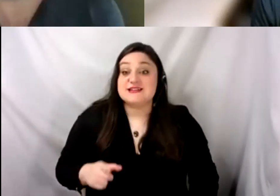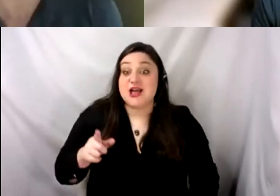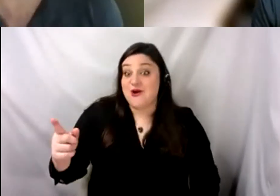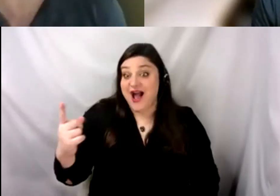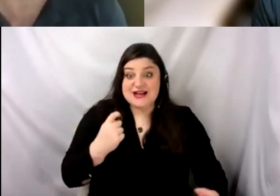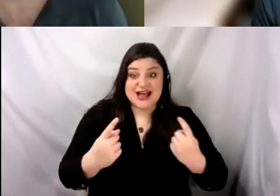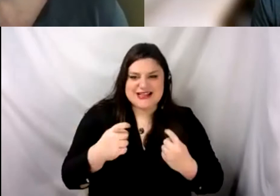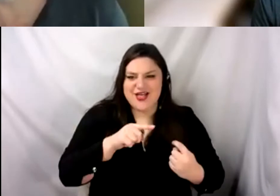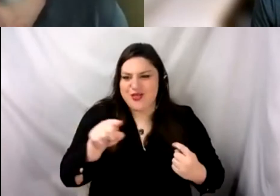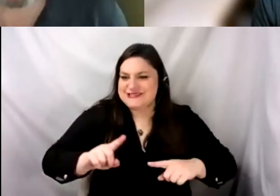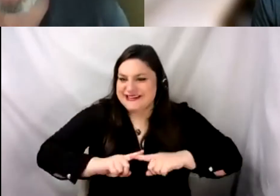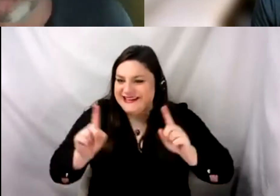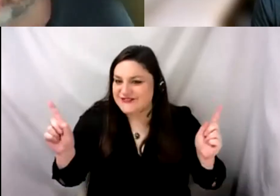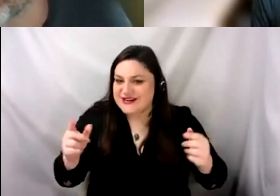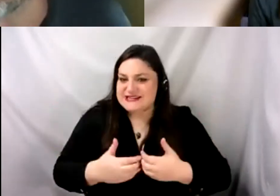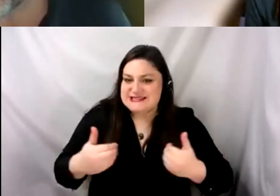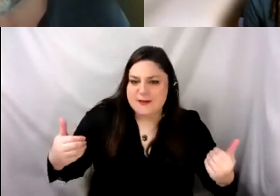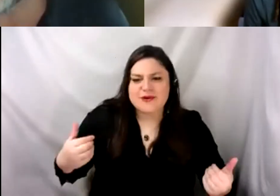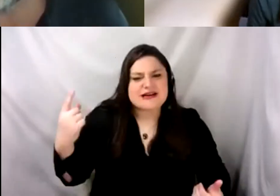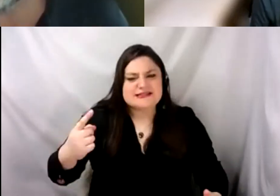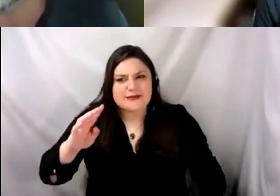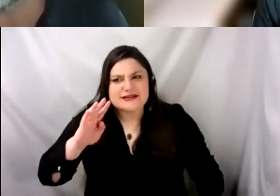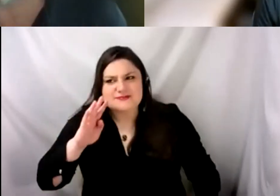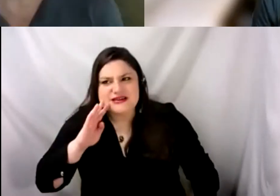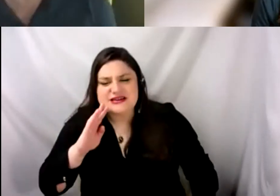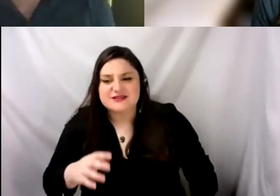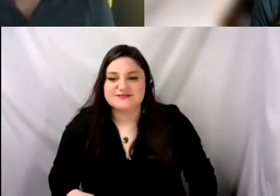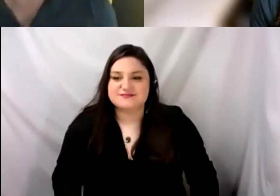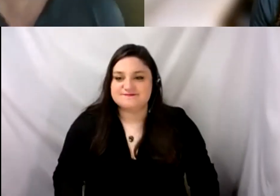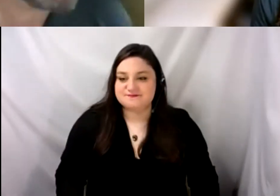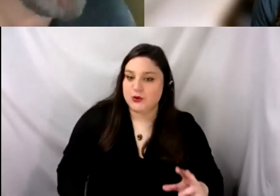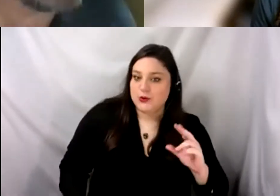Sorry. With somebody speaking? Sorry. Again